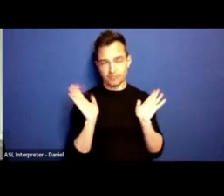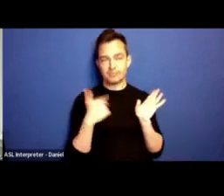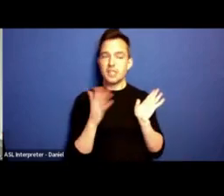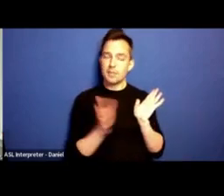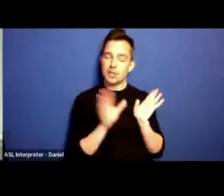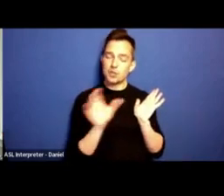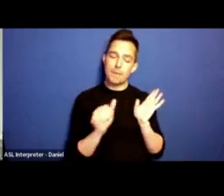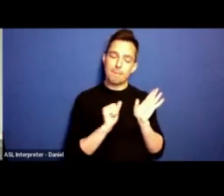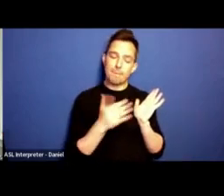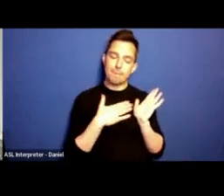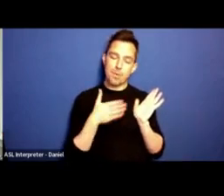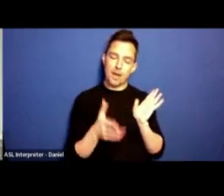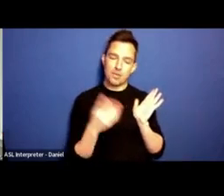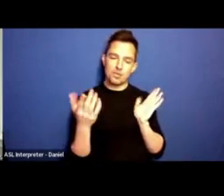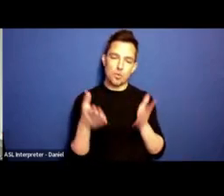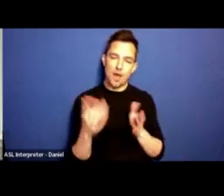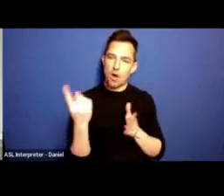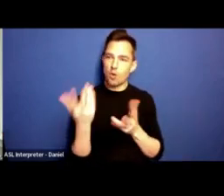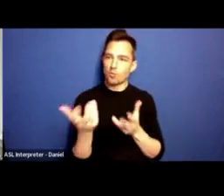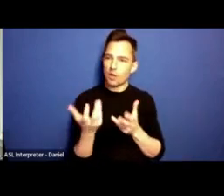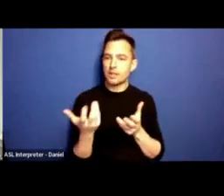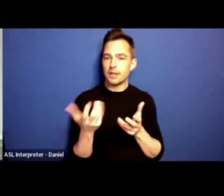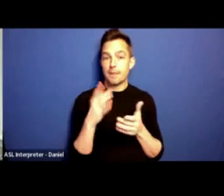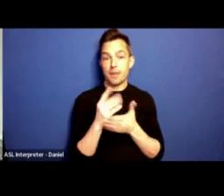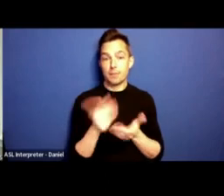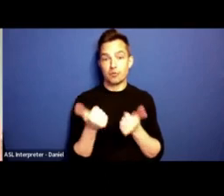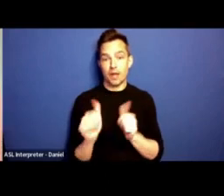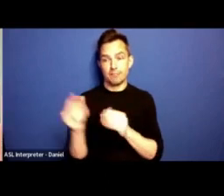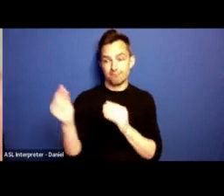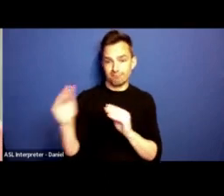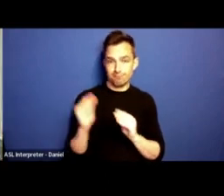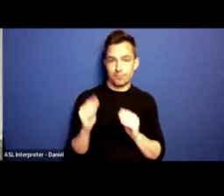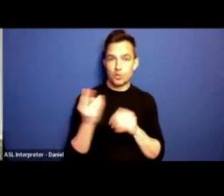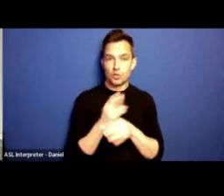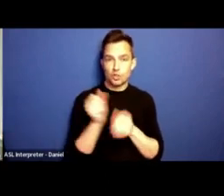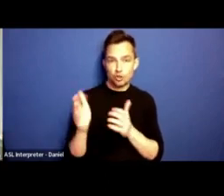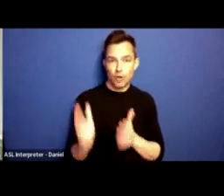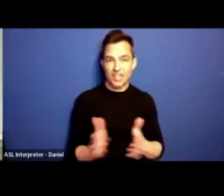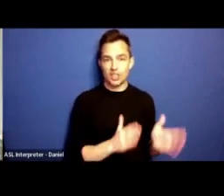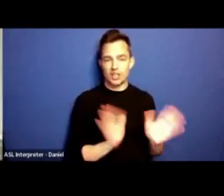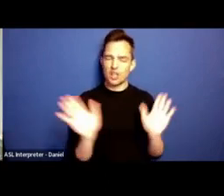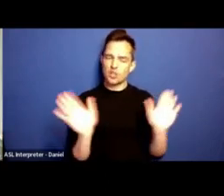them. Everything my therapist were trying to tell me about needing to use strategies. Nope, nope, nope. It was actually my